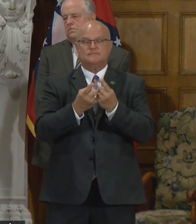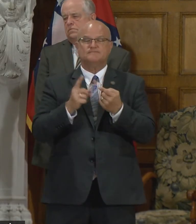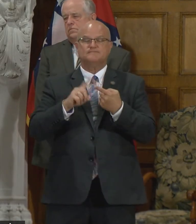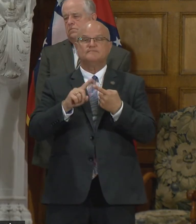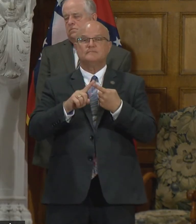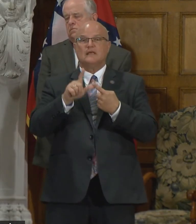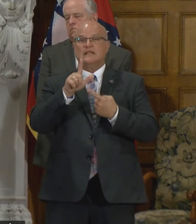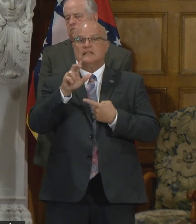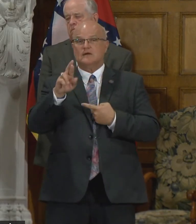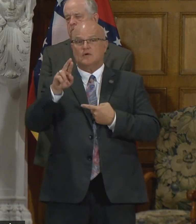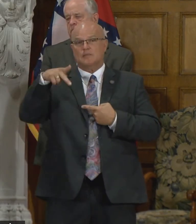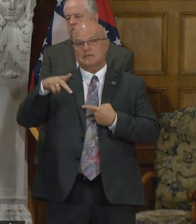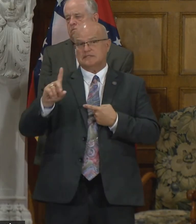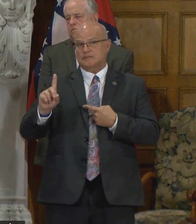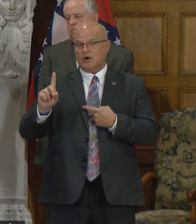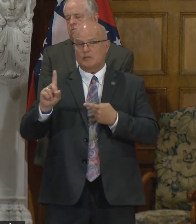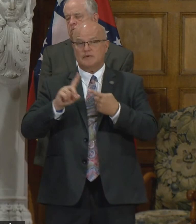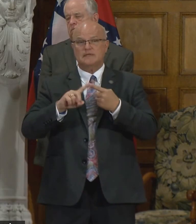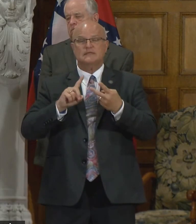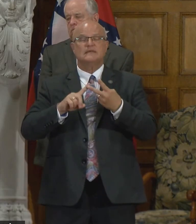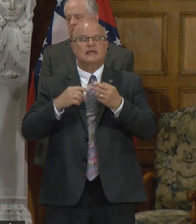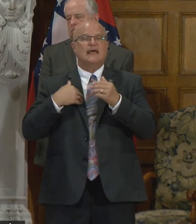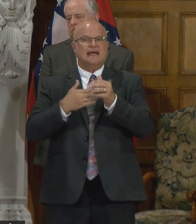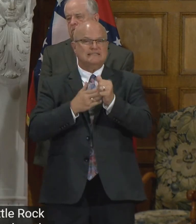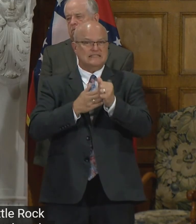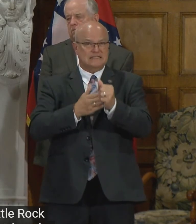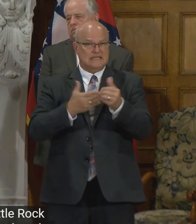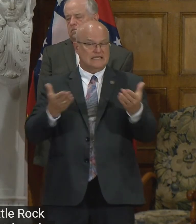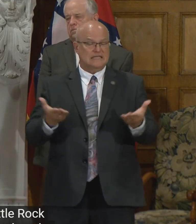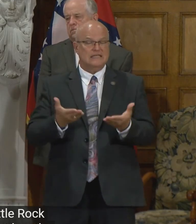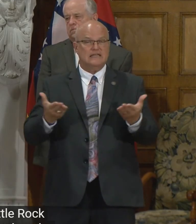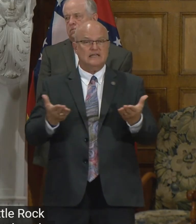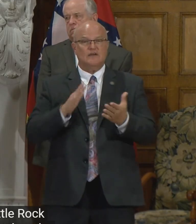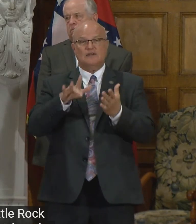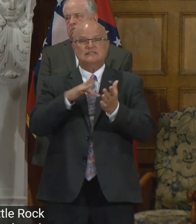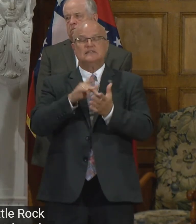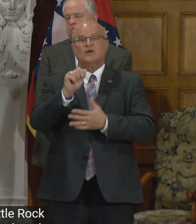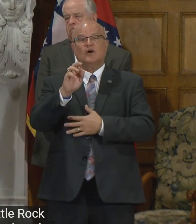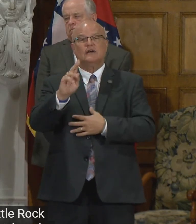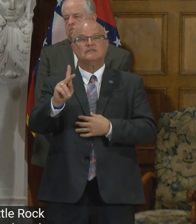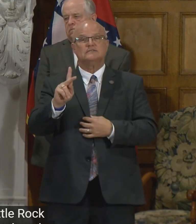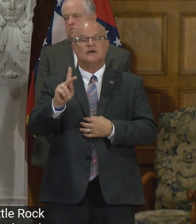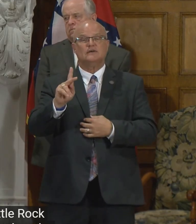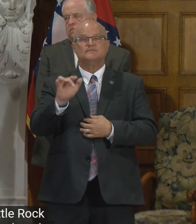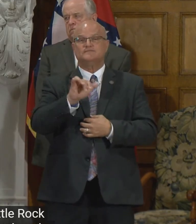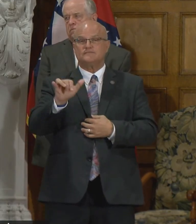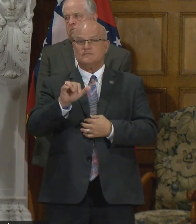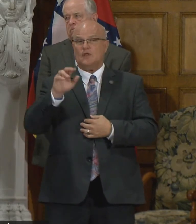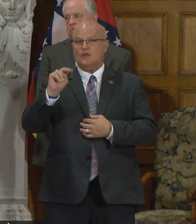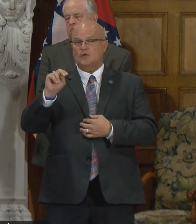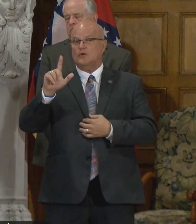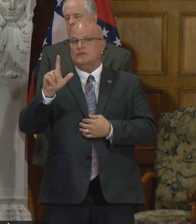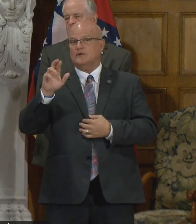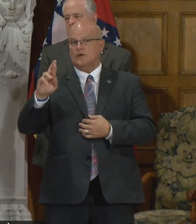Little Rock Police Department that has the lead here in Central Arkansas. Along with North Little Rock,